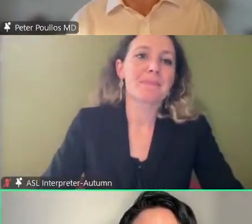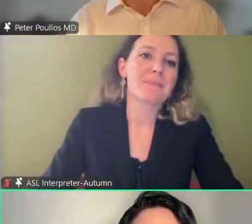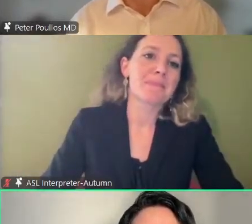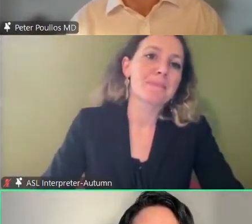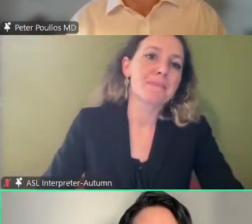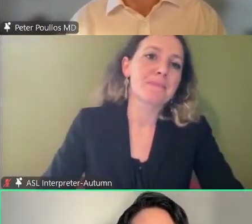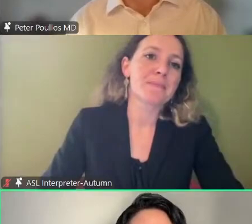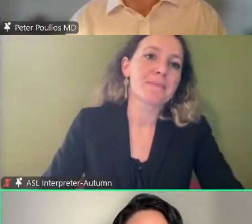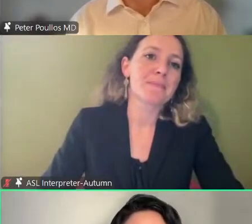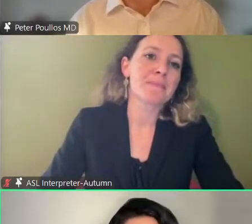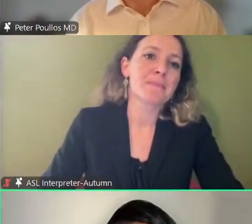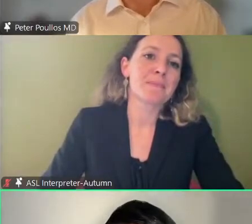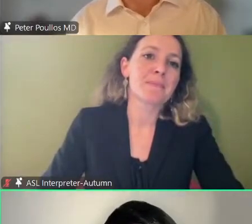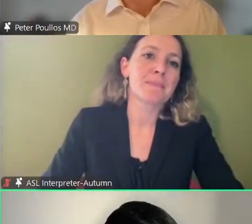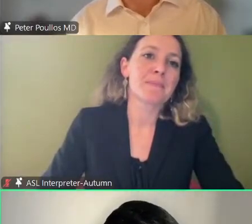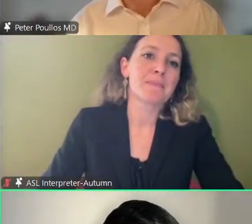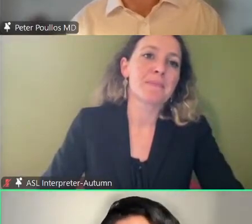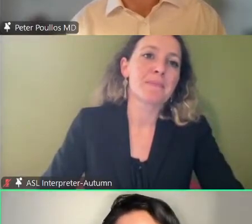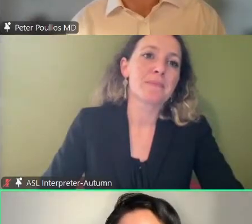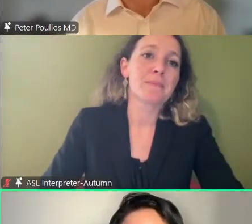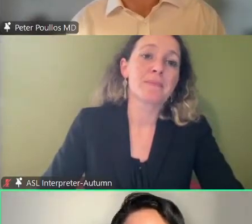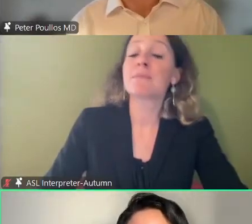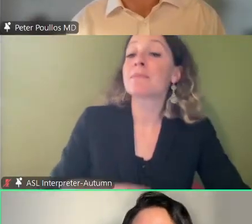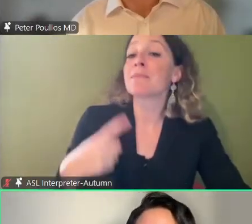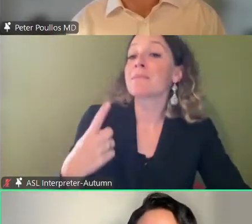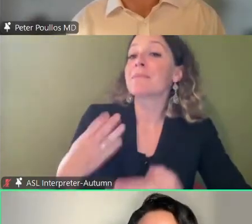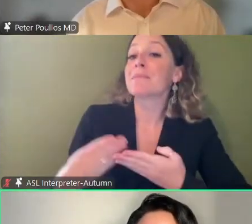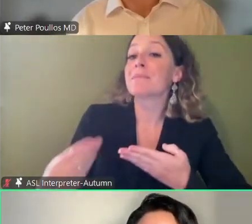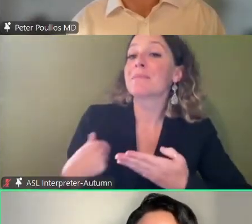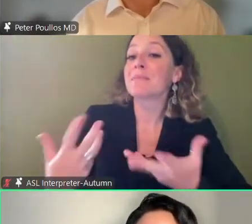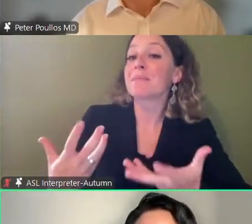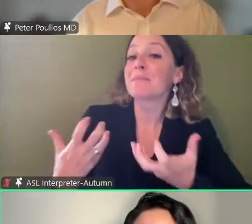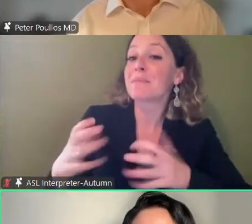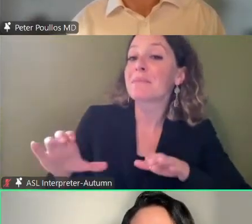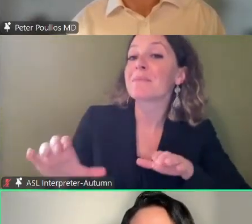one of the things that we wanted to do was share with you the story of this conference, why it